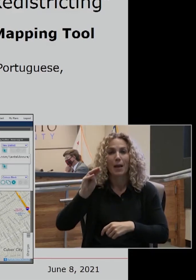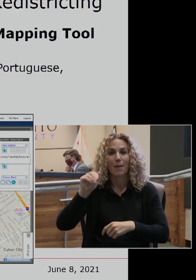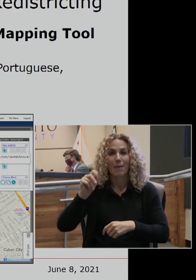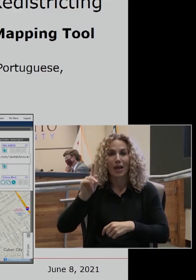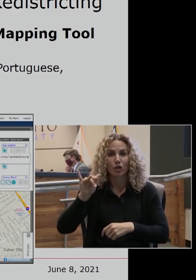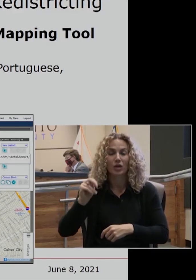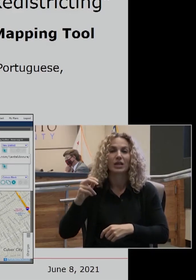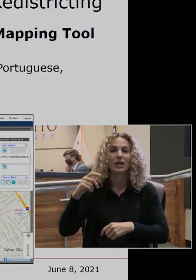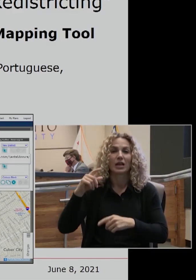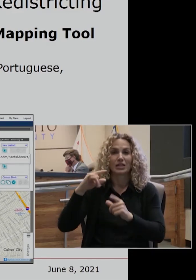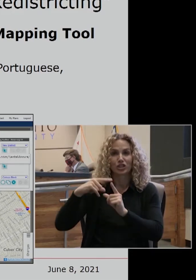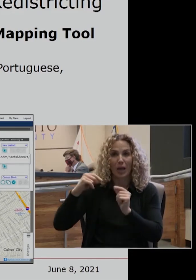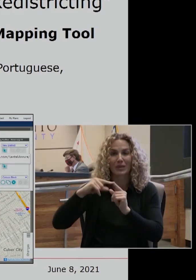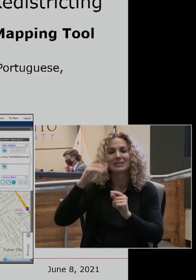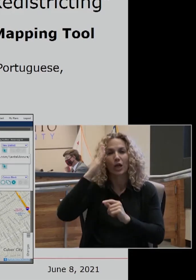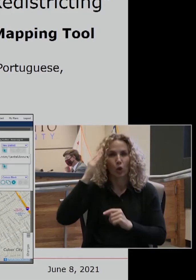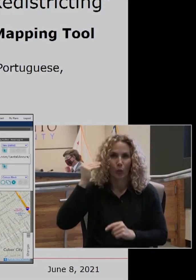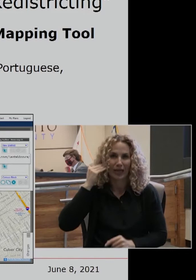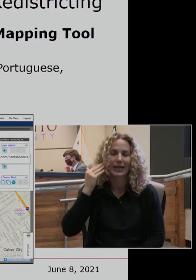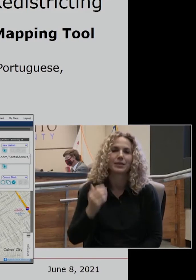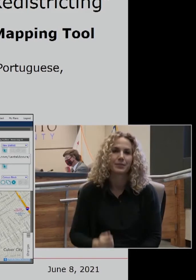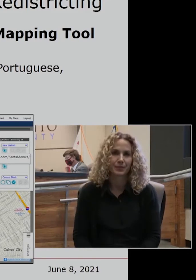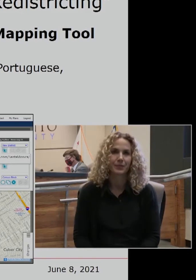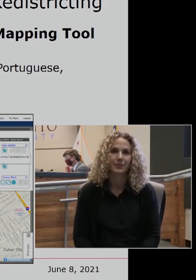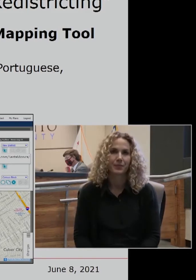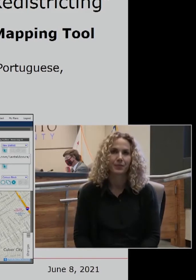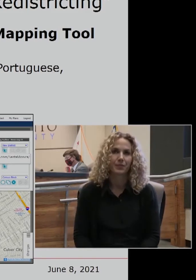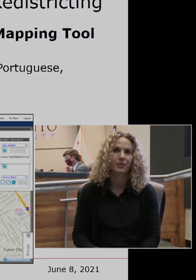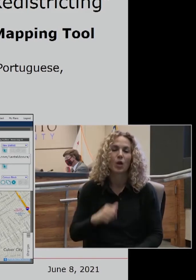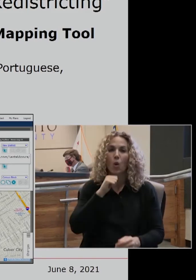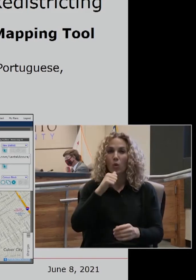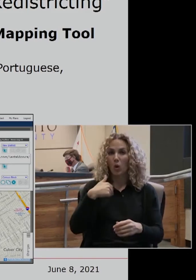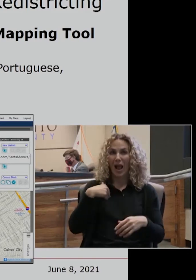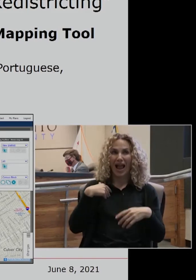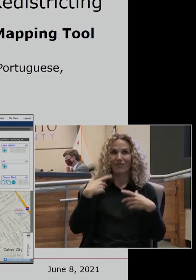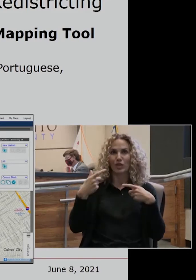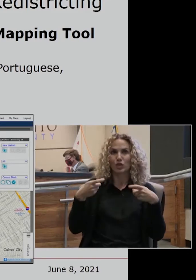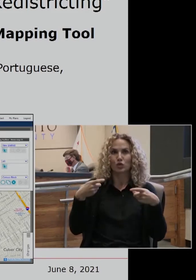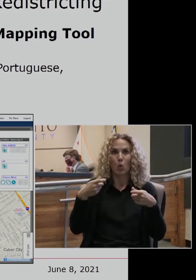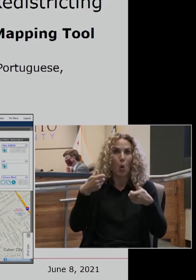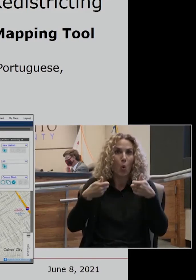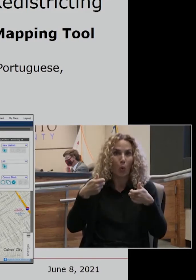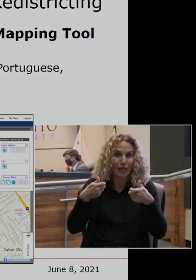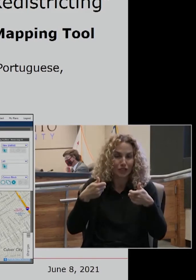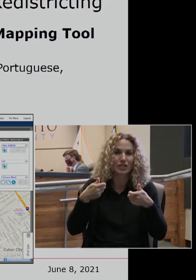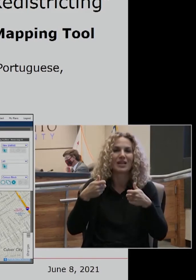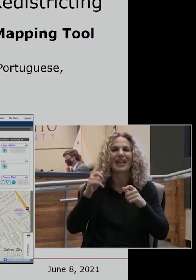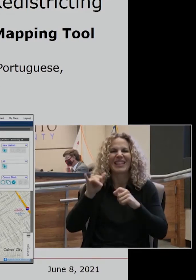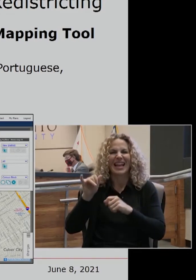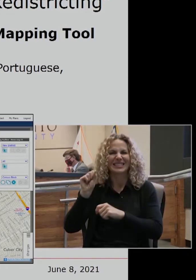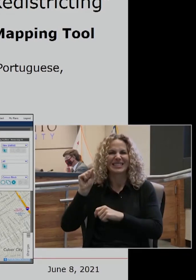ENGLISH, SPANISH, VIETNAMESE AND KOREAN SO WE DON'T HAVE CONTROL KOREAN SO WE DON'T HAVE CONTROL OVER WHICH LANGUAGES BUT THERE